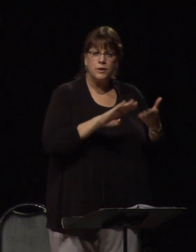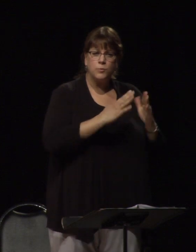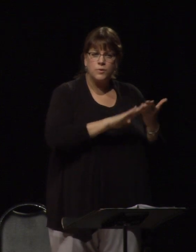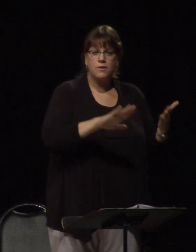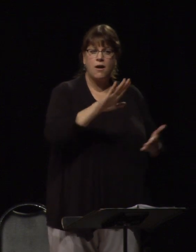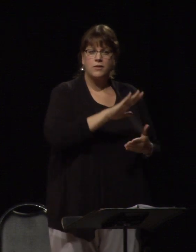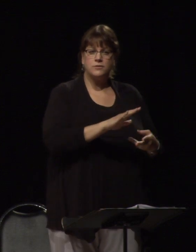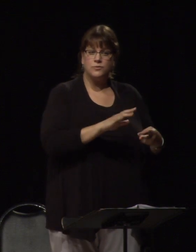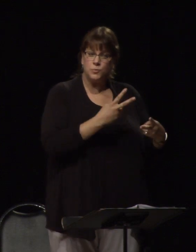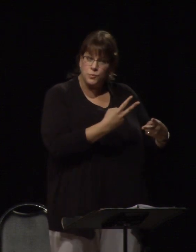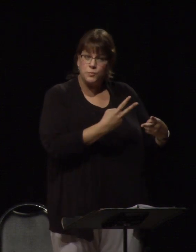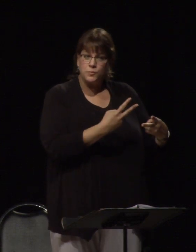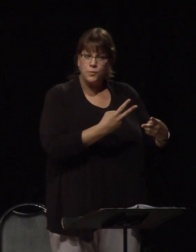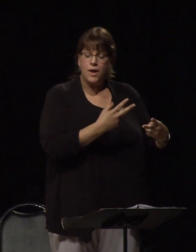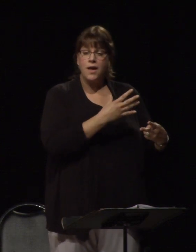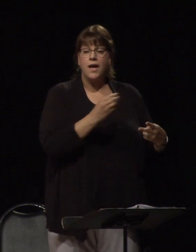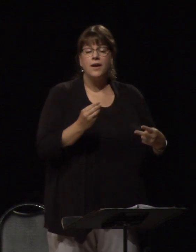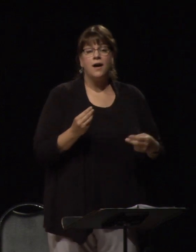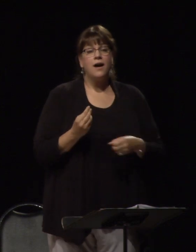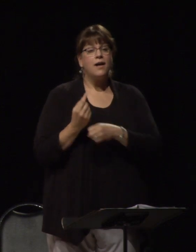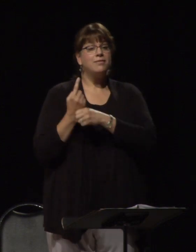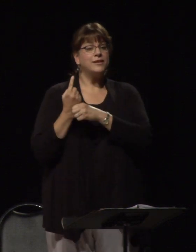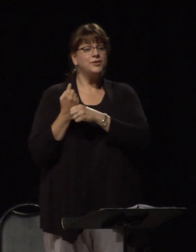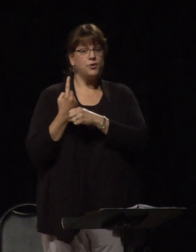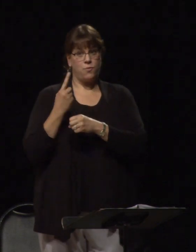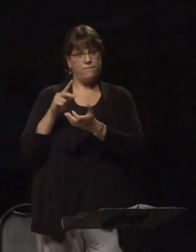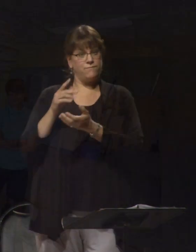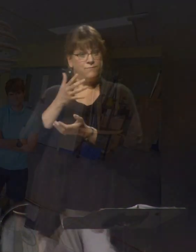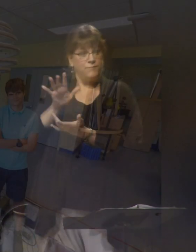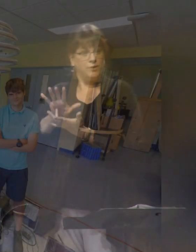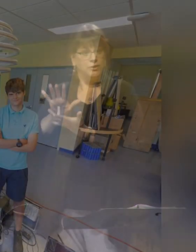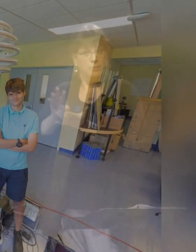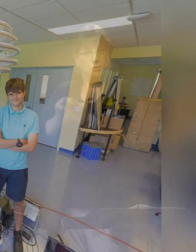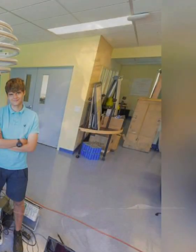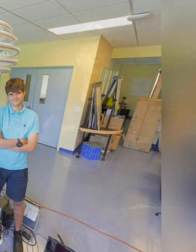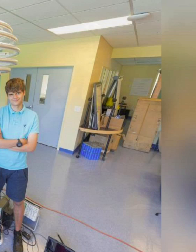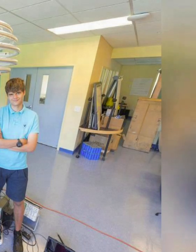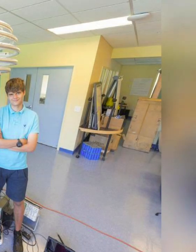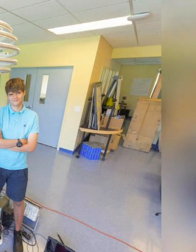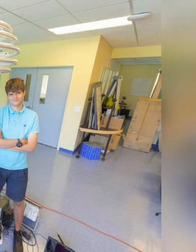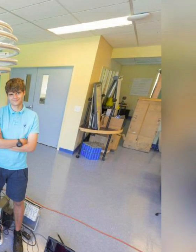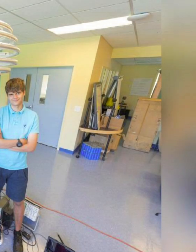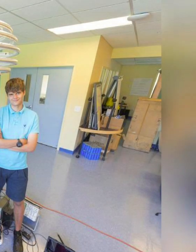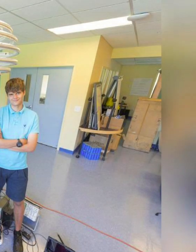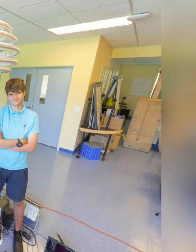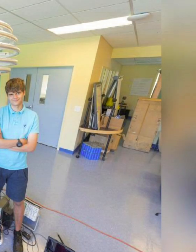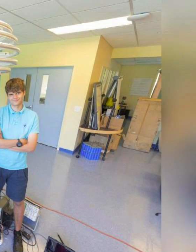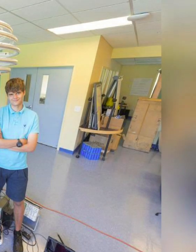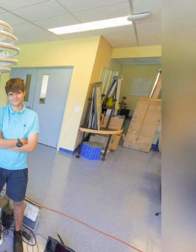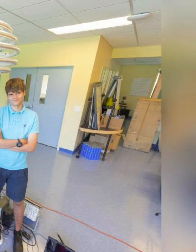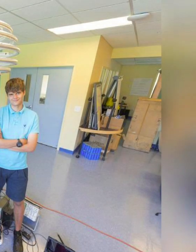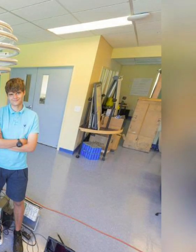AND ONE OF LAST YEAR'S FRESHMAN STUDENTS, ADAM MUNICH - WELL THERE'S A STORY TO BE TOLD ABOUT ADAM: